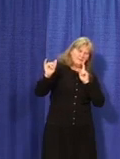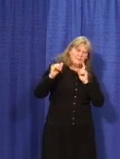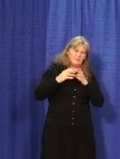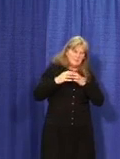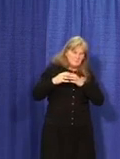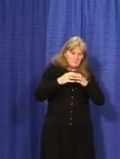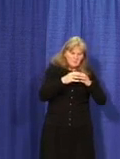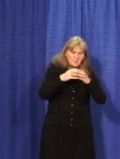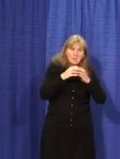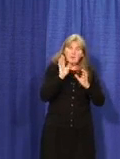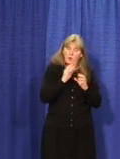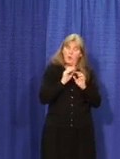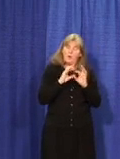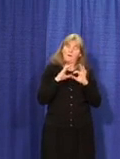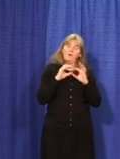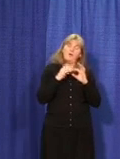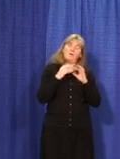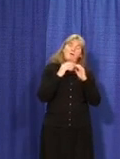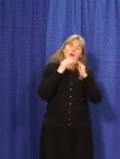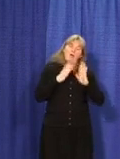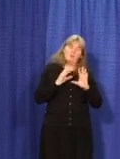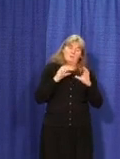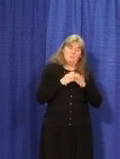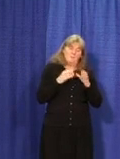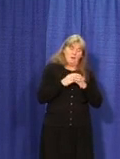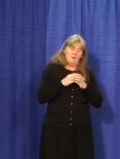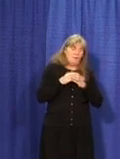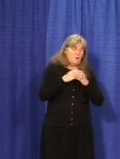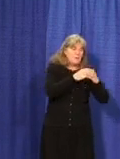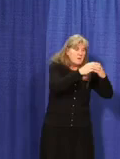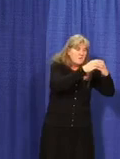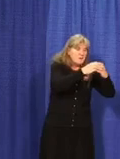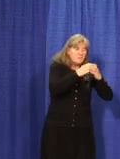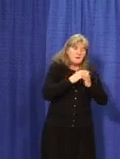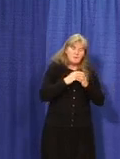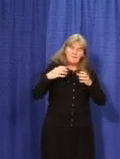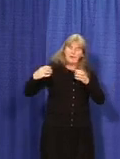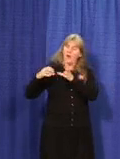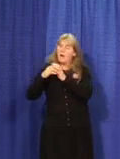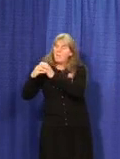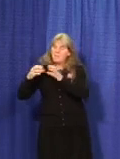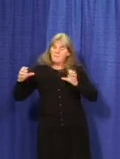all people who are not in your household bubble while you're out collecting treats.